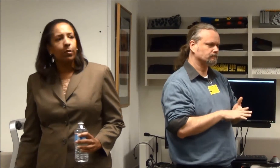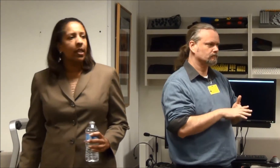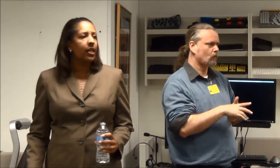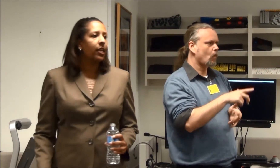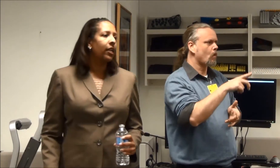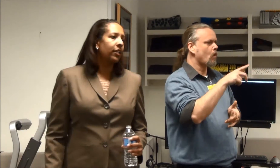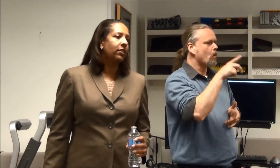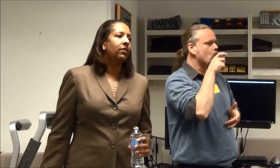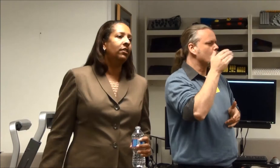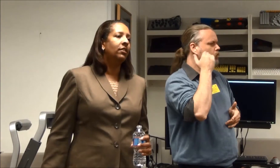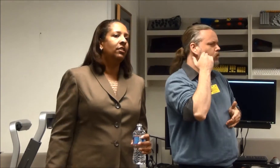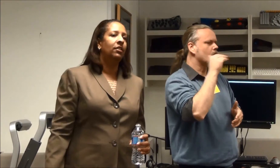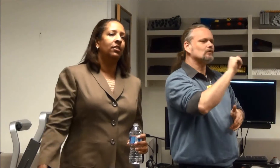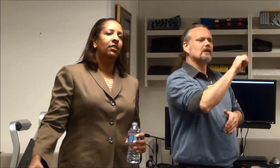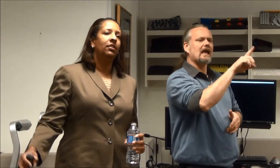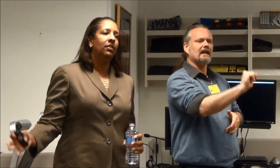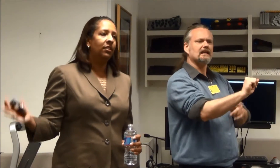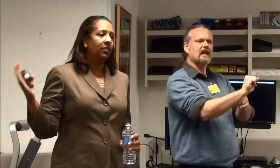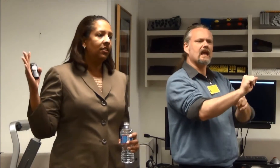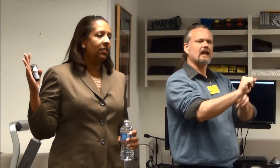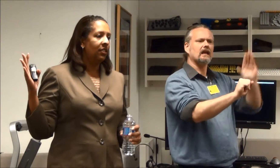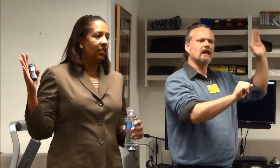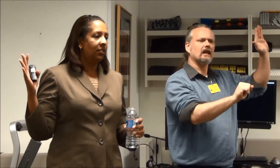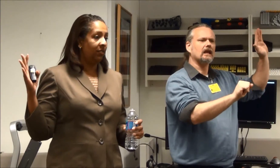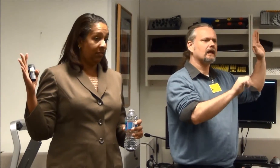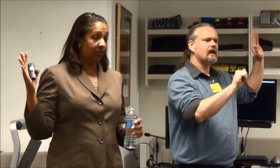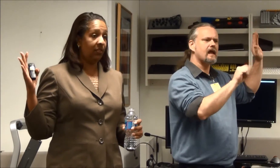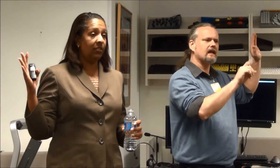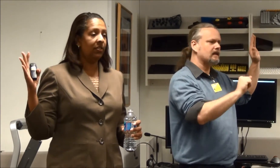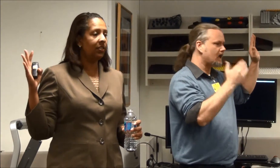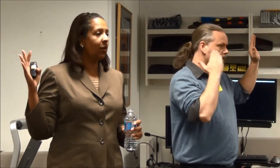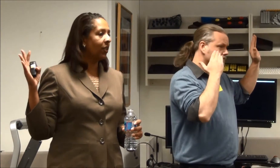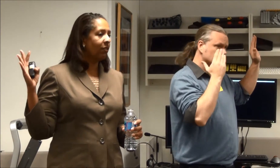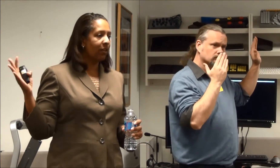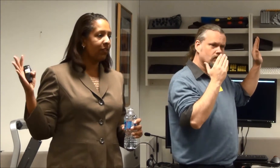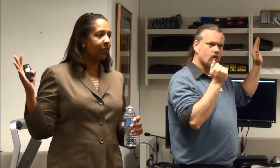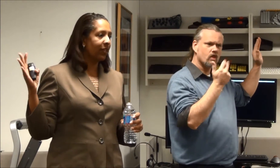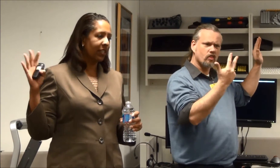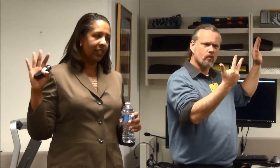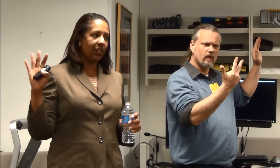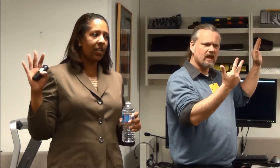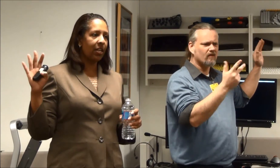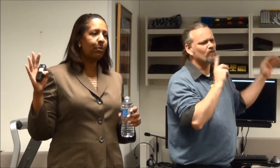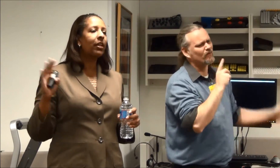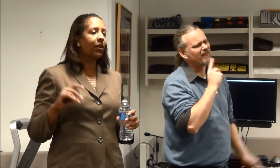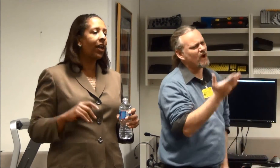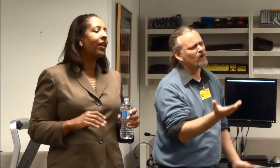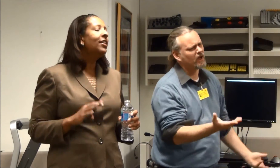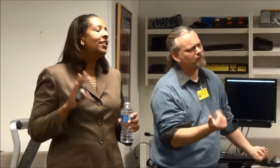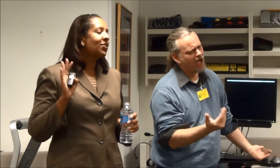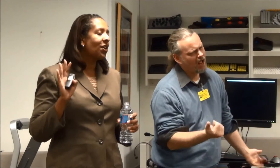what the ADA is? Only three of you, really?